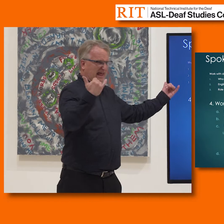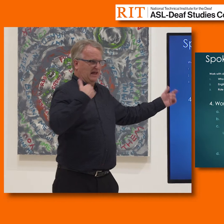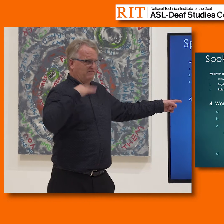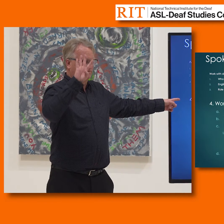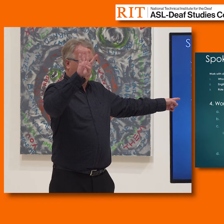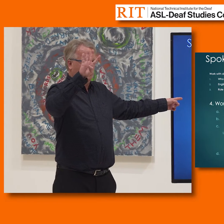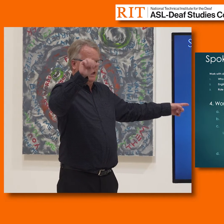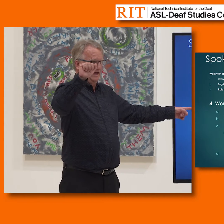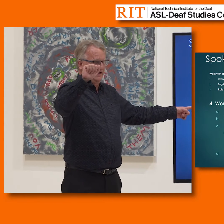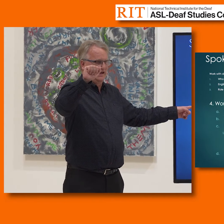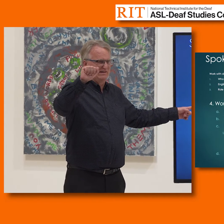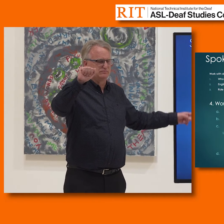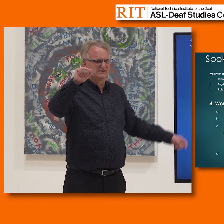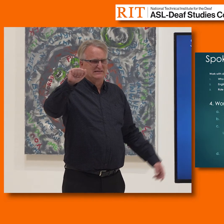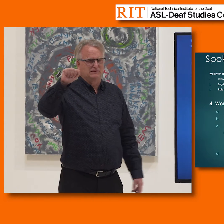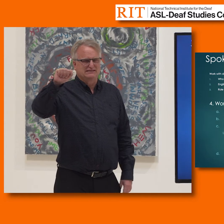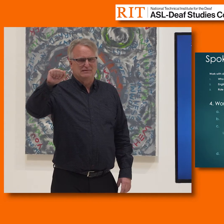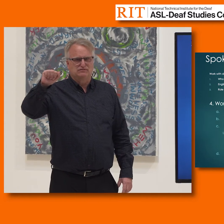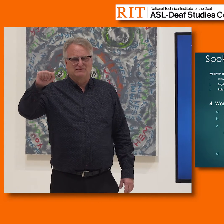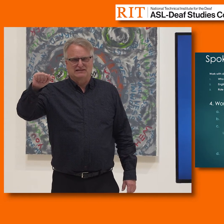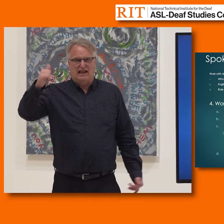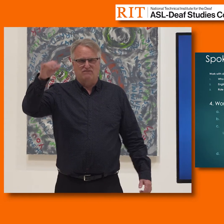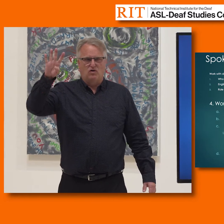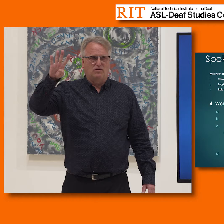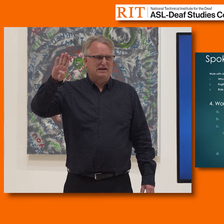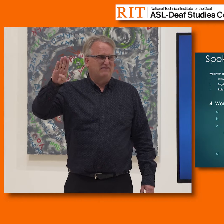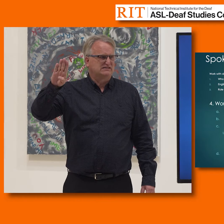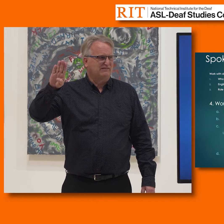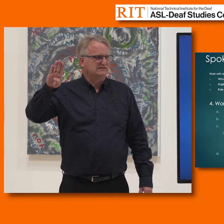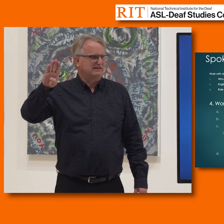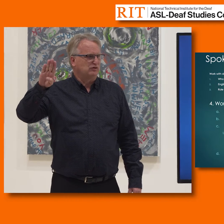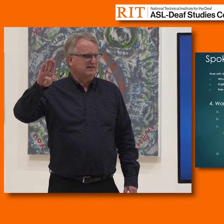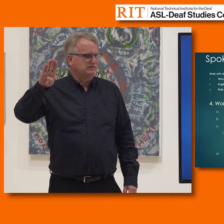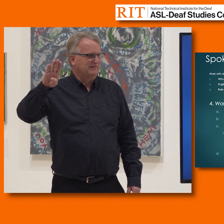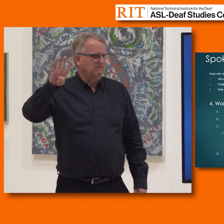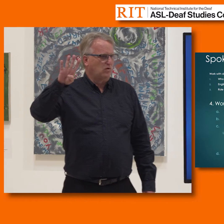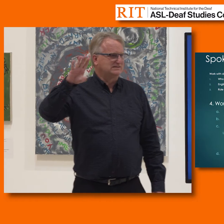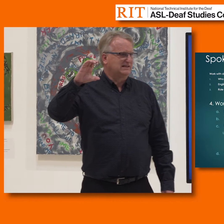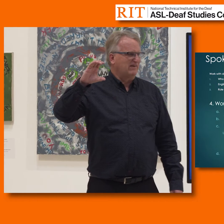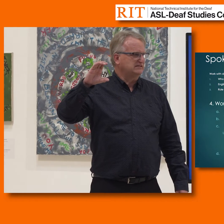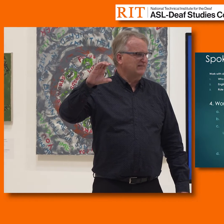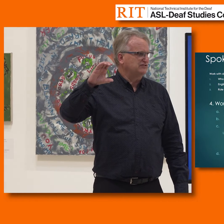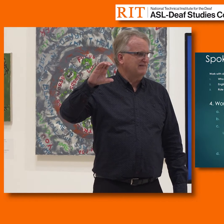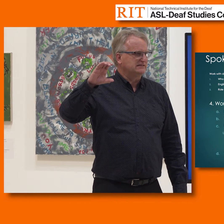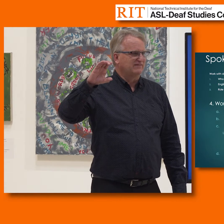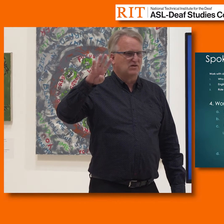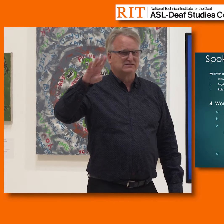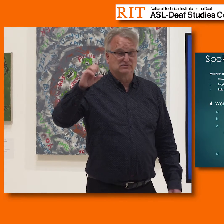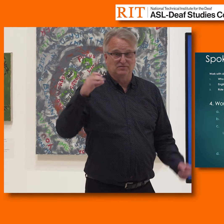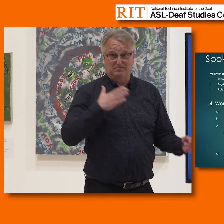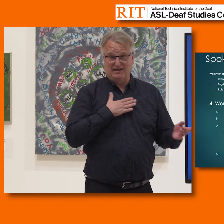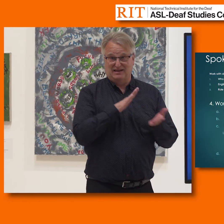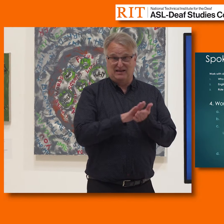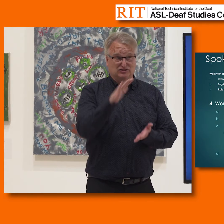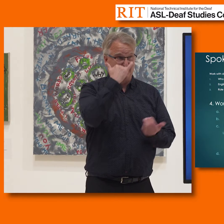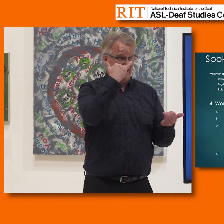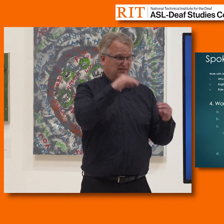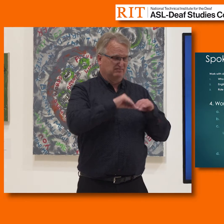Those are nondescript in ASL. But if a PowerPoint can utilize A, B, and C or numerically number the points,